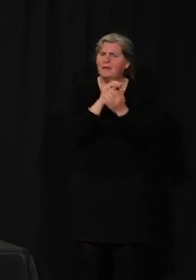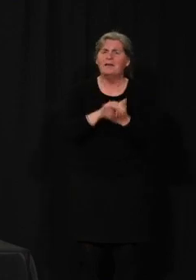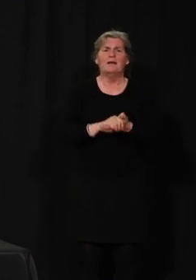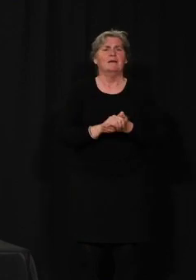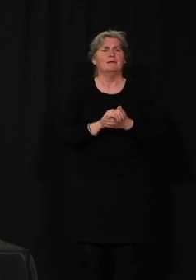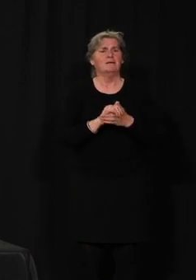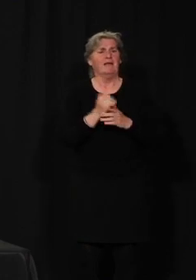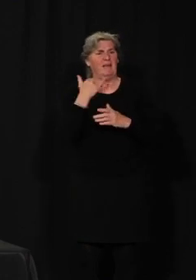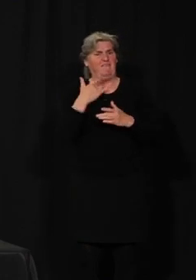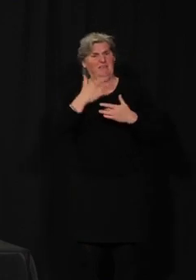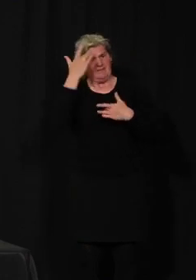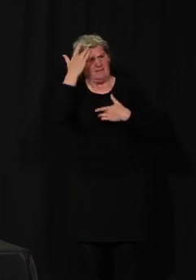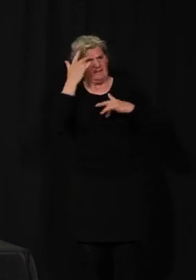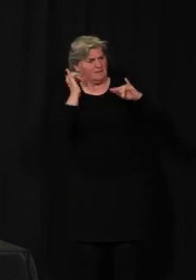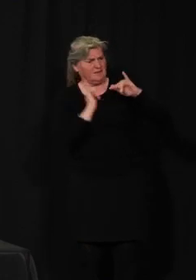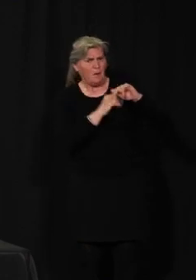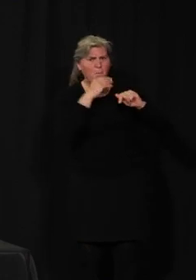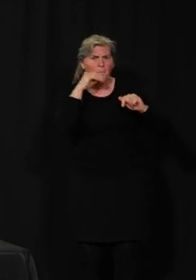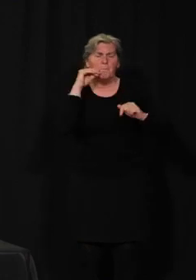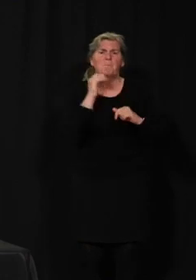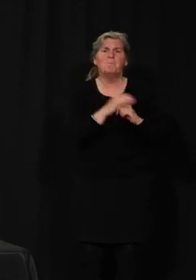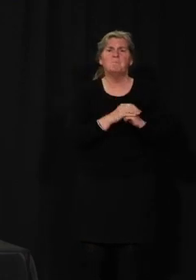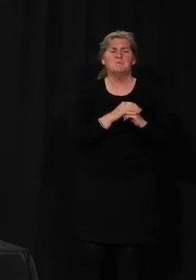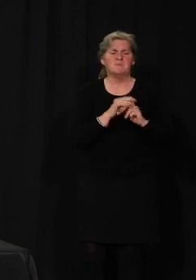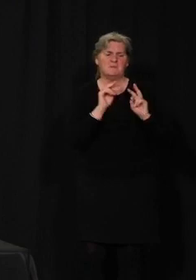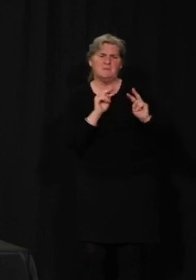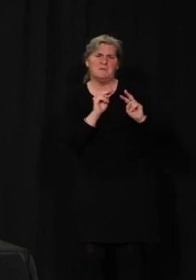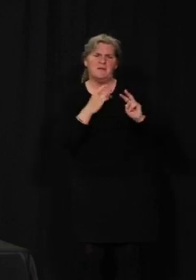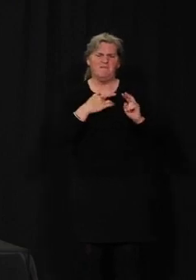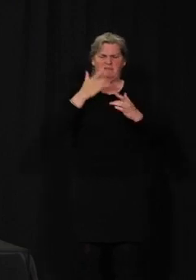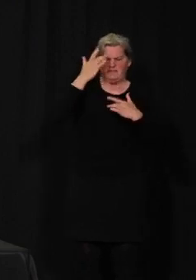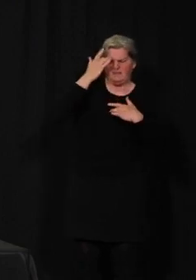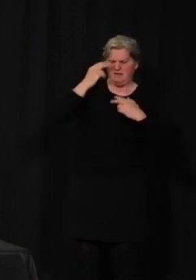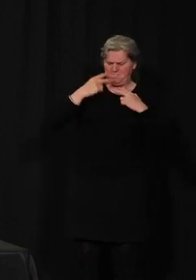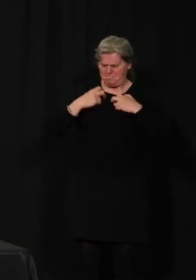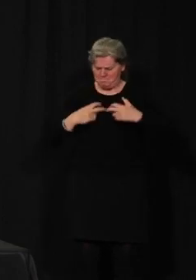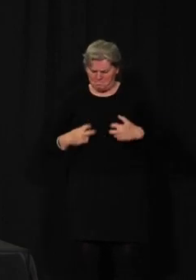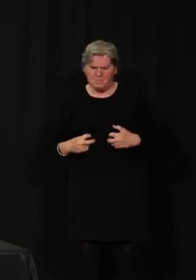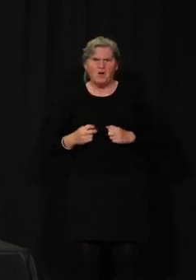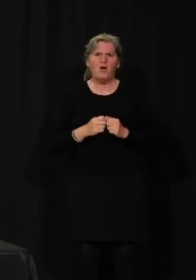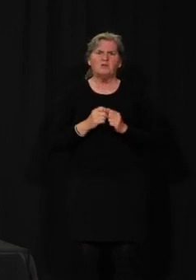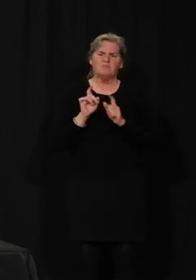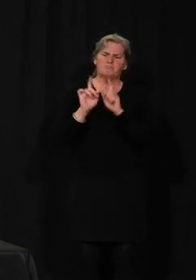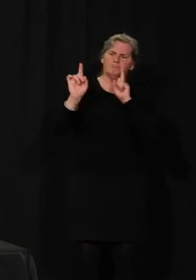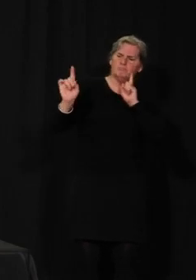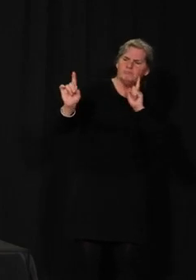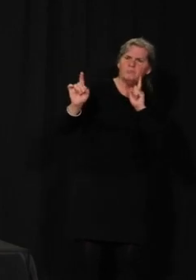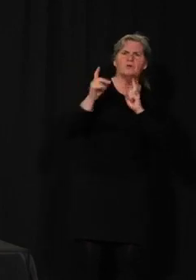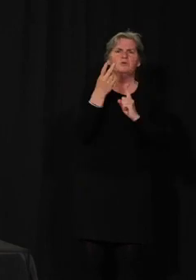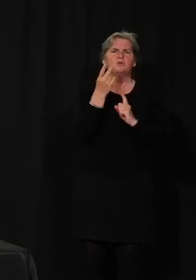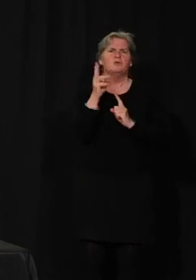if sick, monitoring yourself for symptoms, keeping two metres awy from people who are not in your